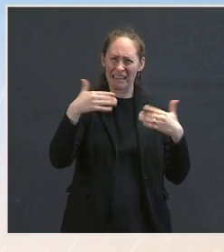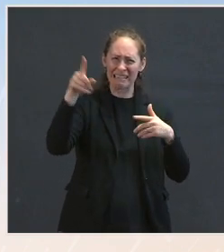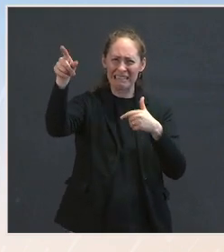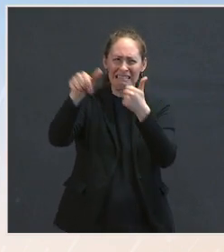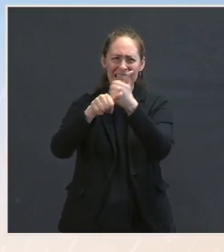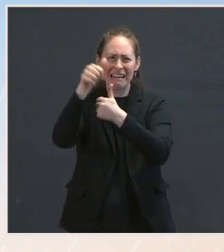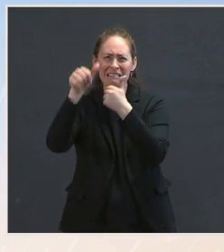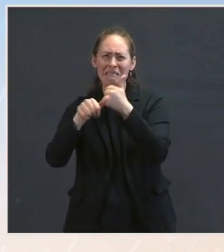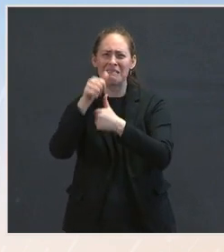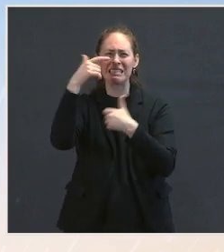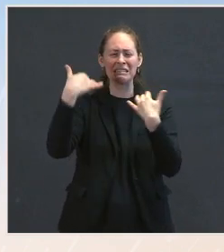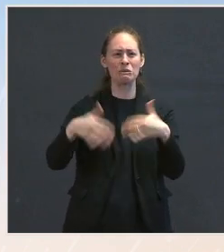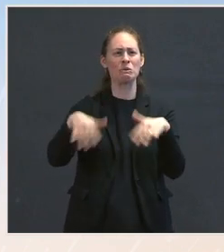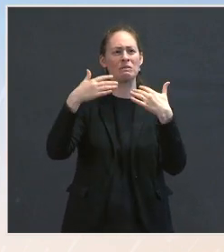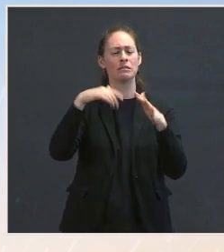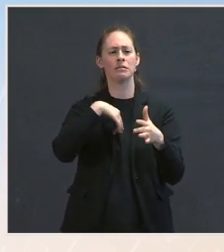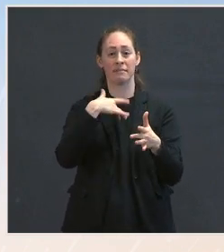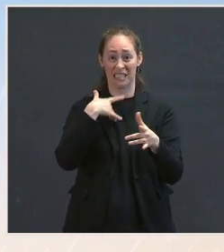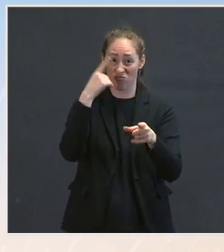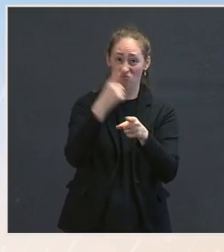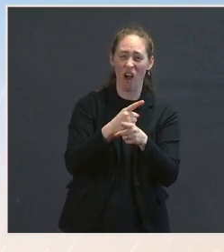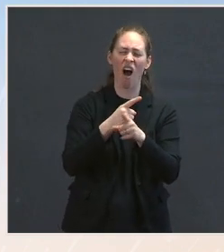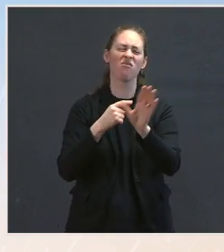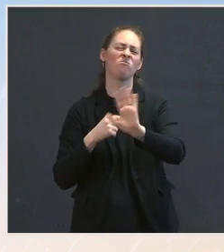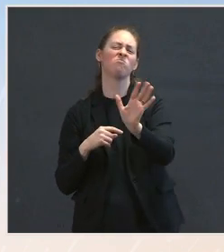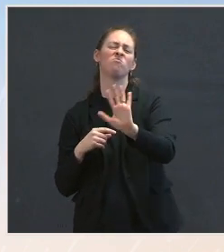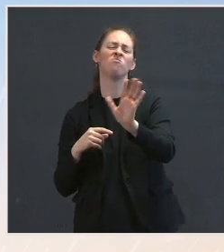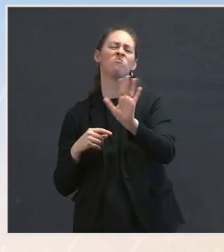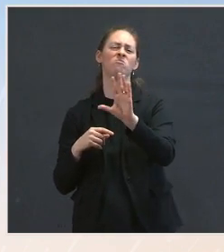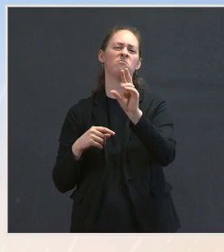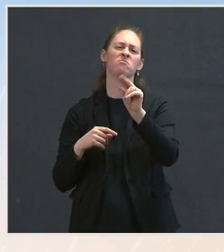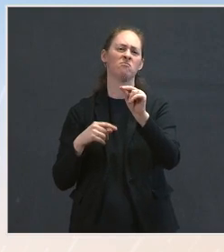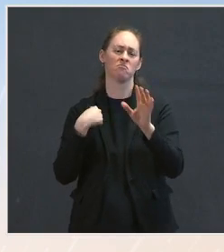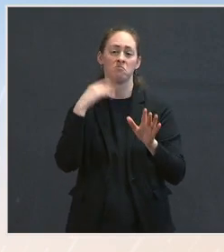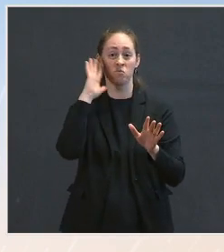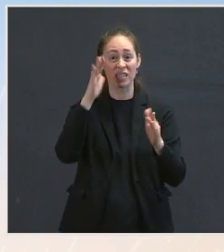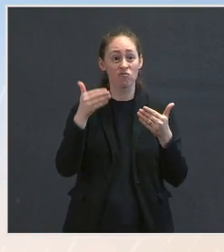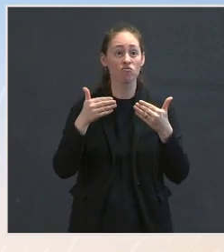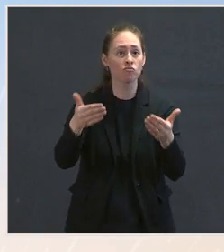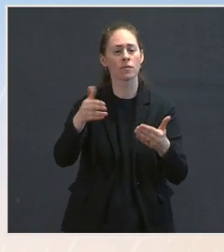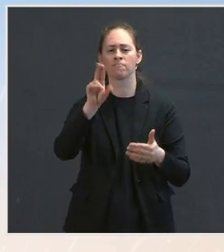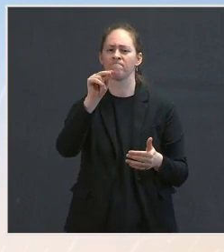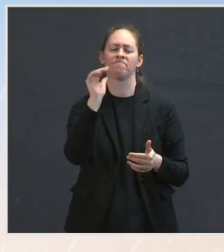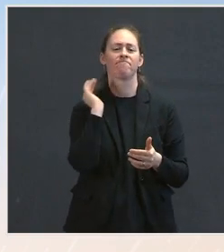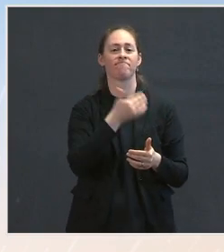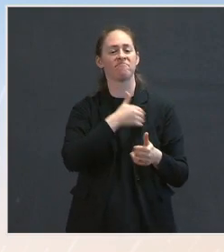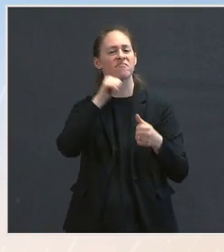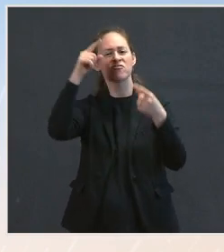And that's not something that we're going to do as an administration, and it won't be our policy. But we always need to keep communicating